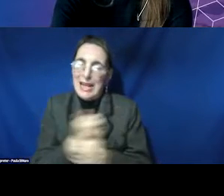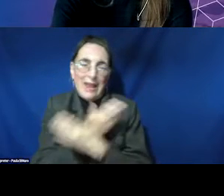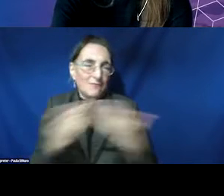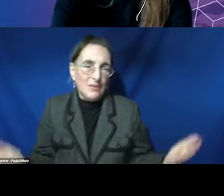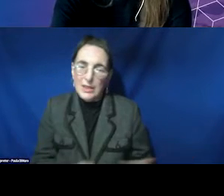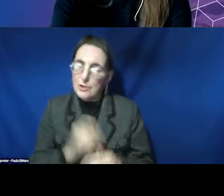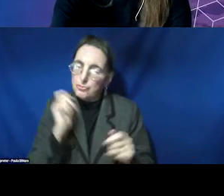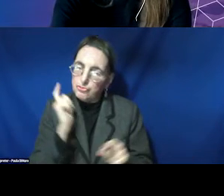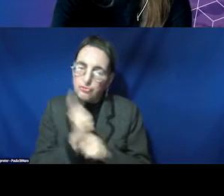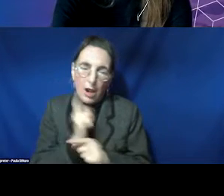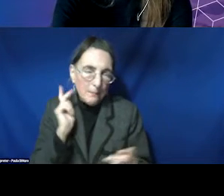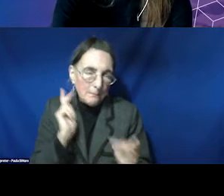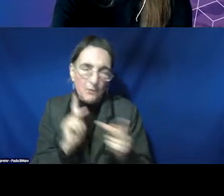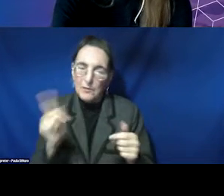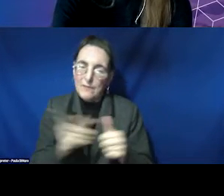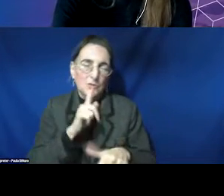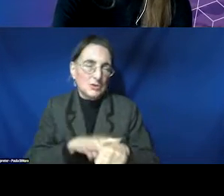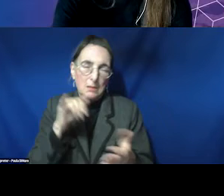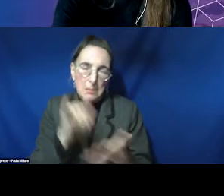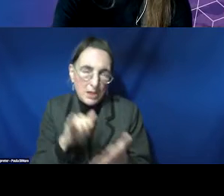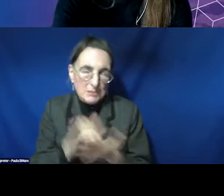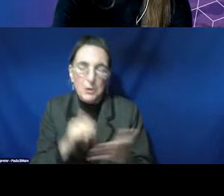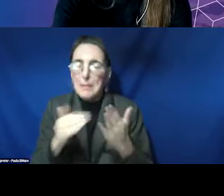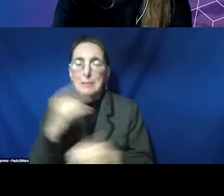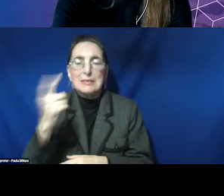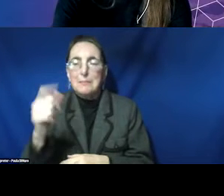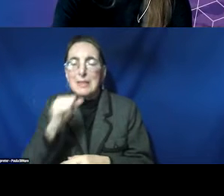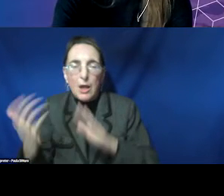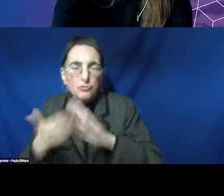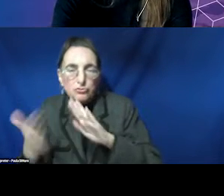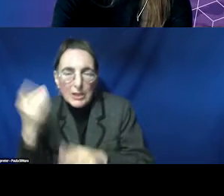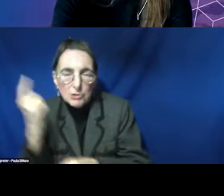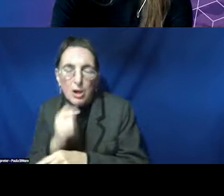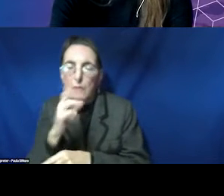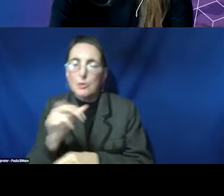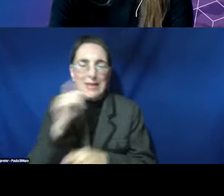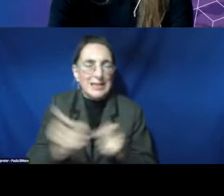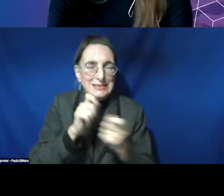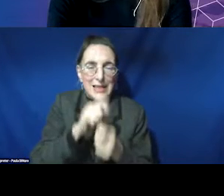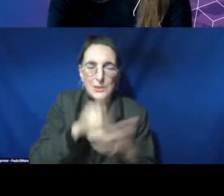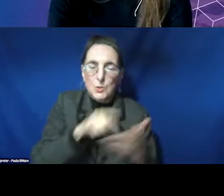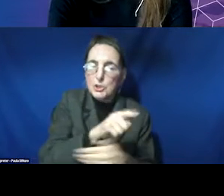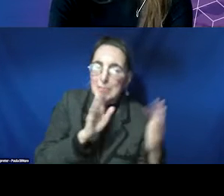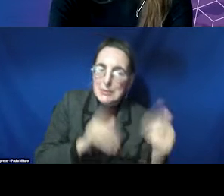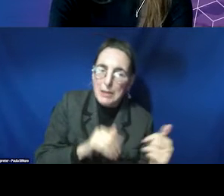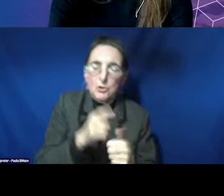There may be something is not quite working to what you're expecting. Or maybe there's an enhancement that you would like to see.